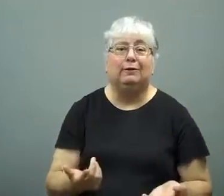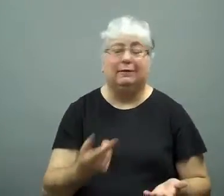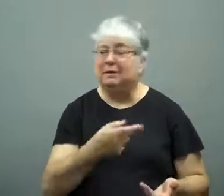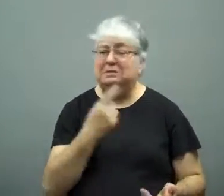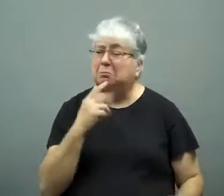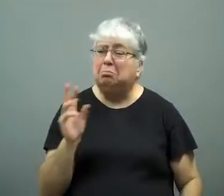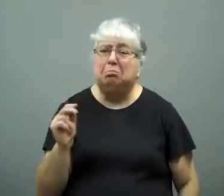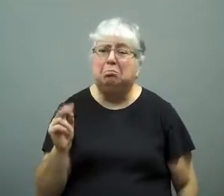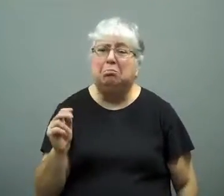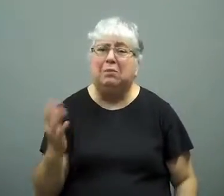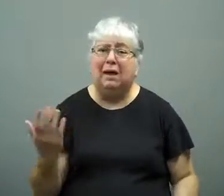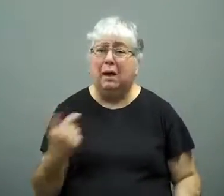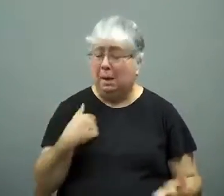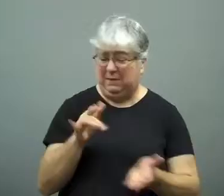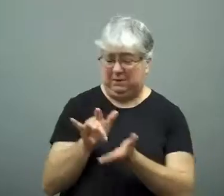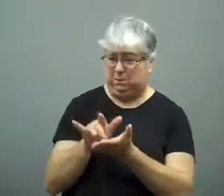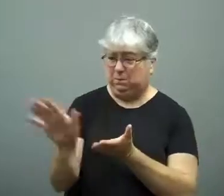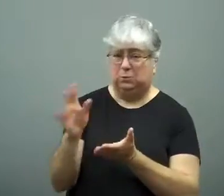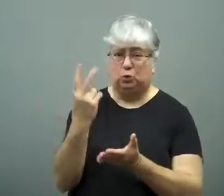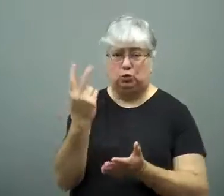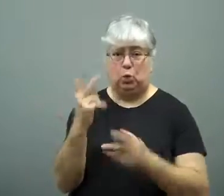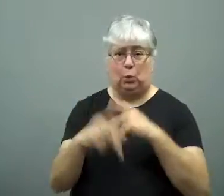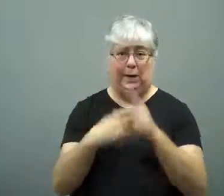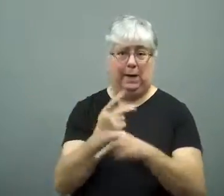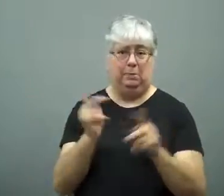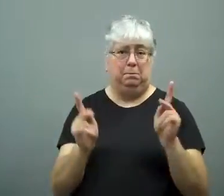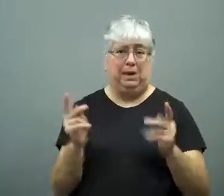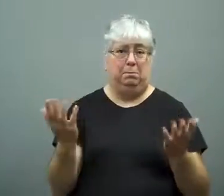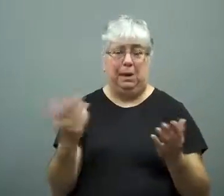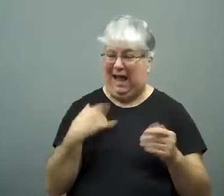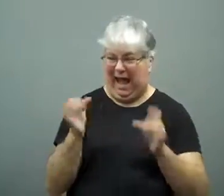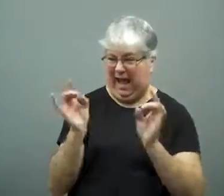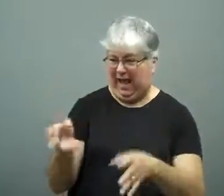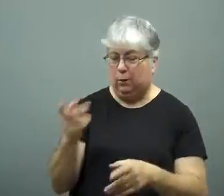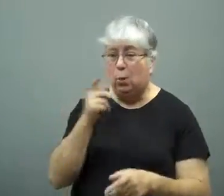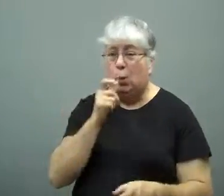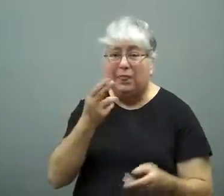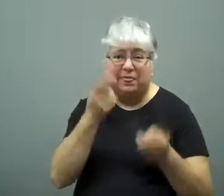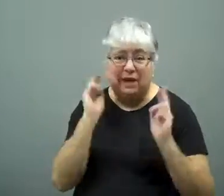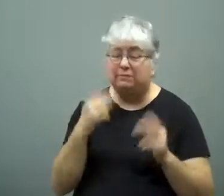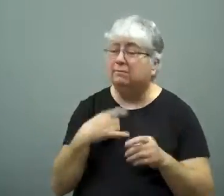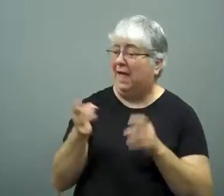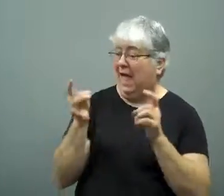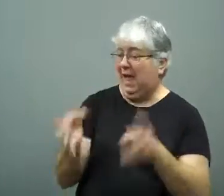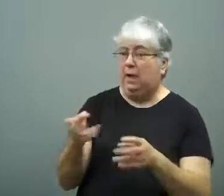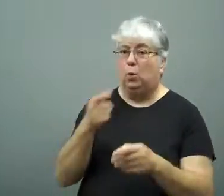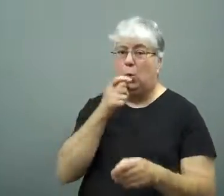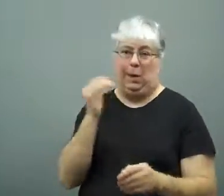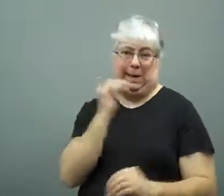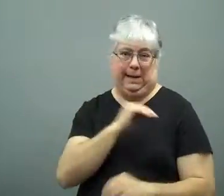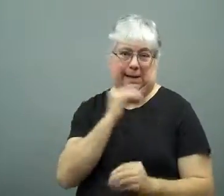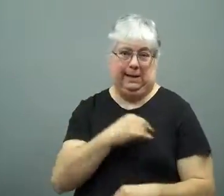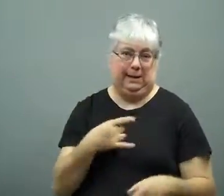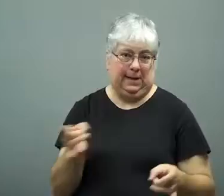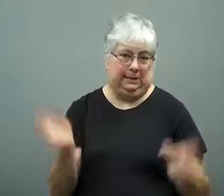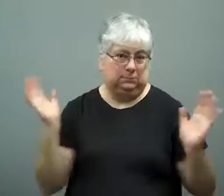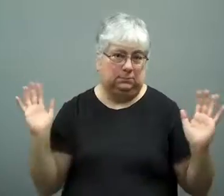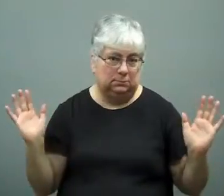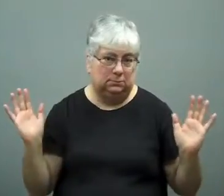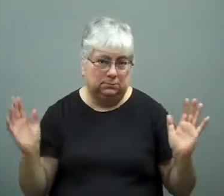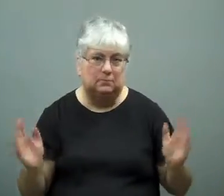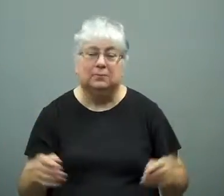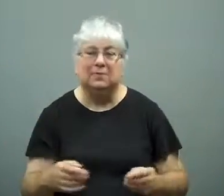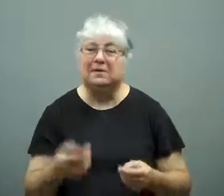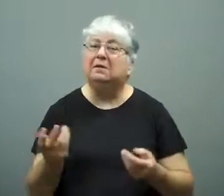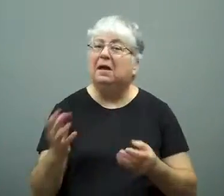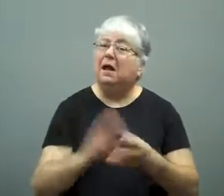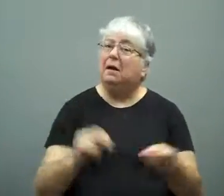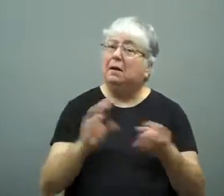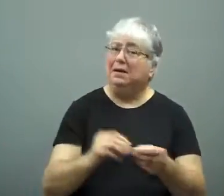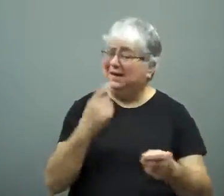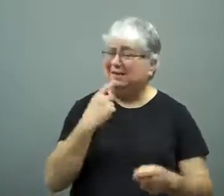She replied no, and that she was prejudiced against two types of people,